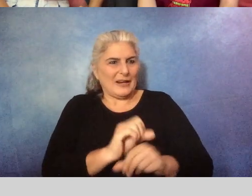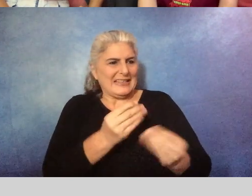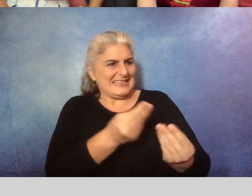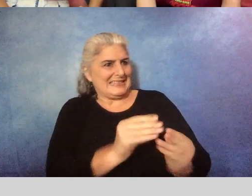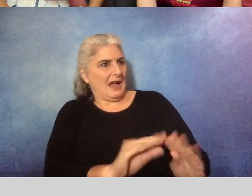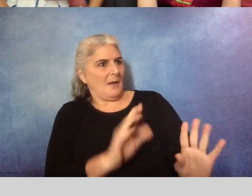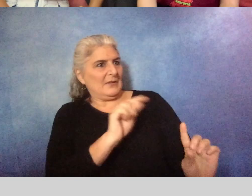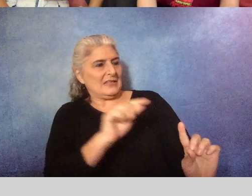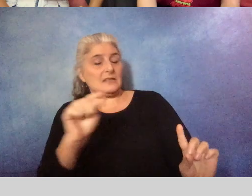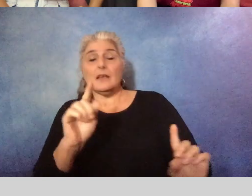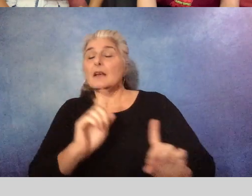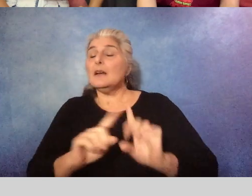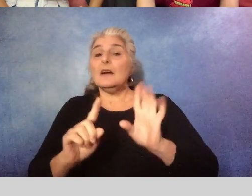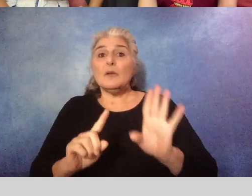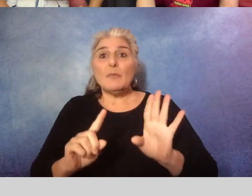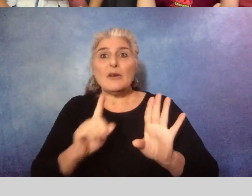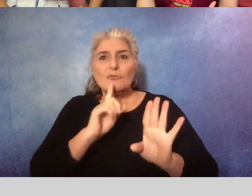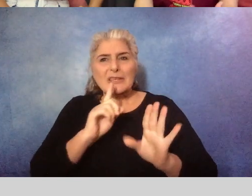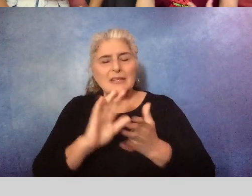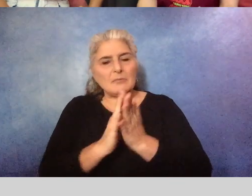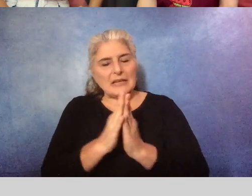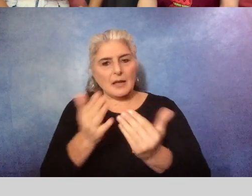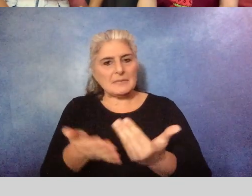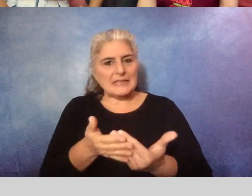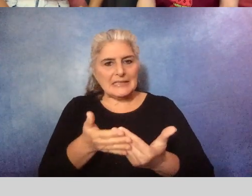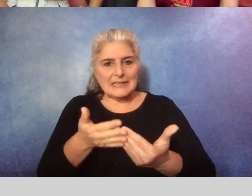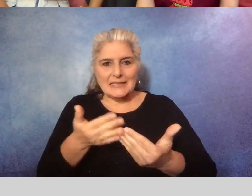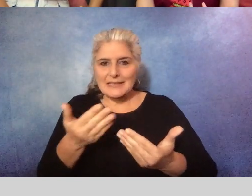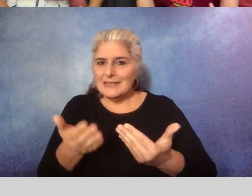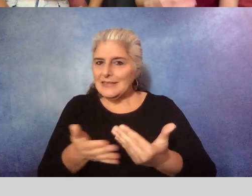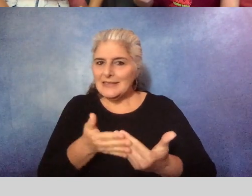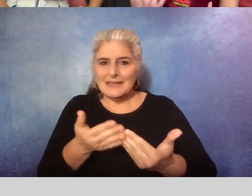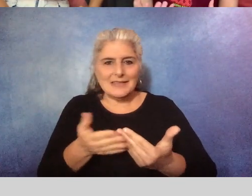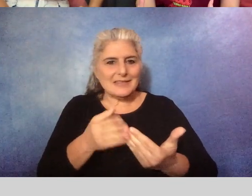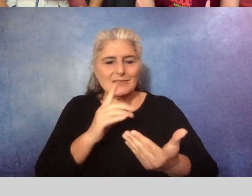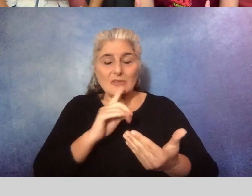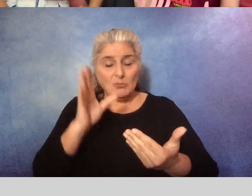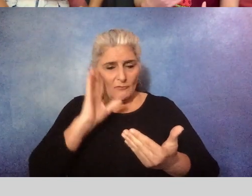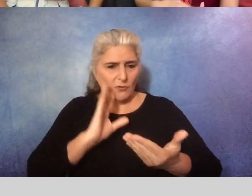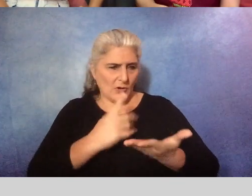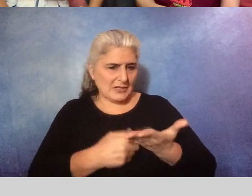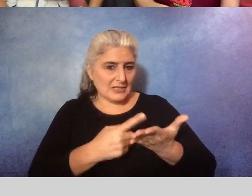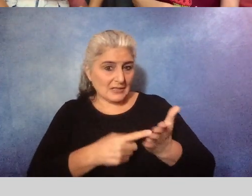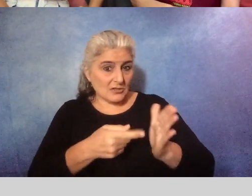but it made way easier to distinguish those requirements that we were talking about